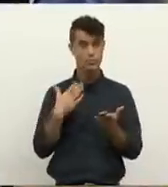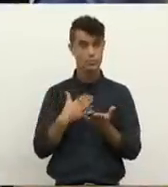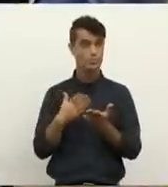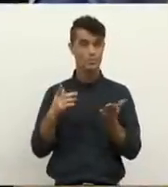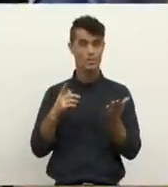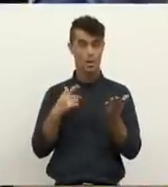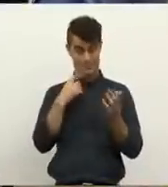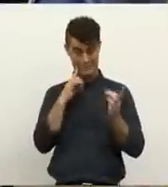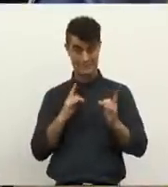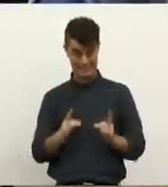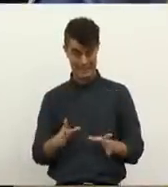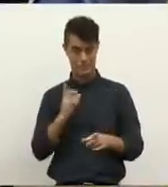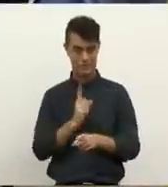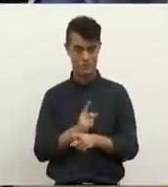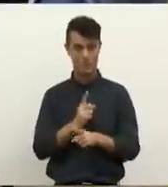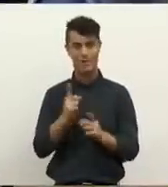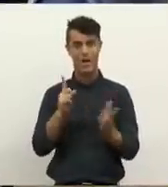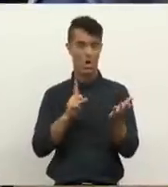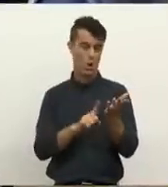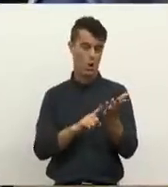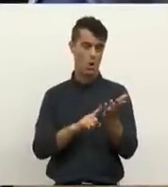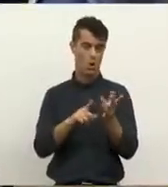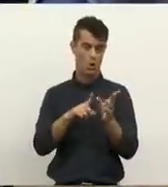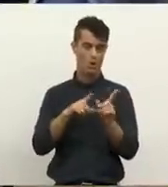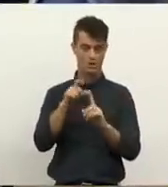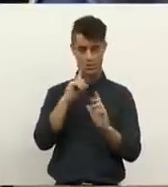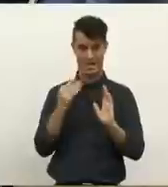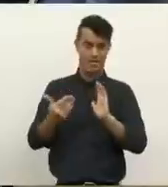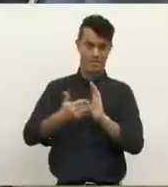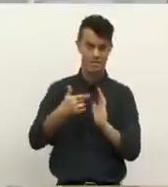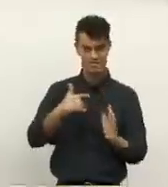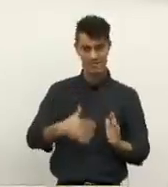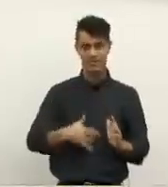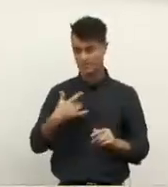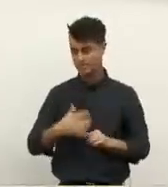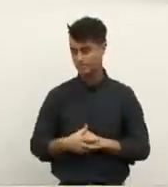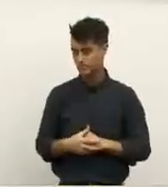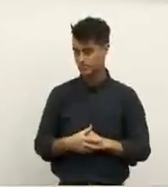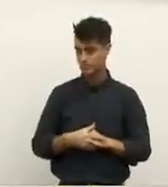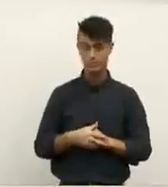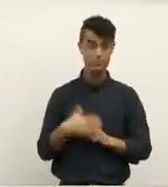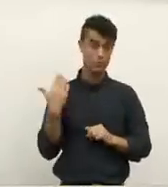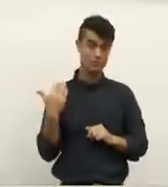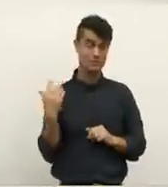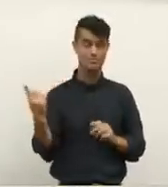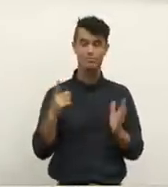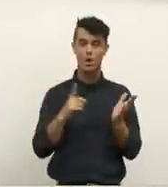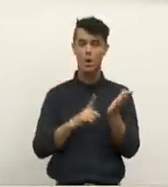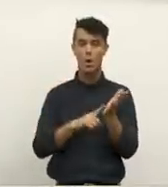got some more words of wisdom to add. Maybe. So recently, I think one of the system improvements that Lloyd